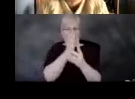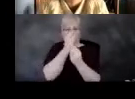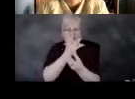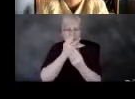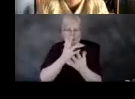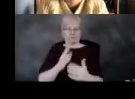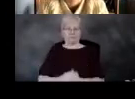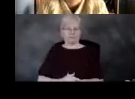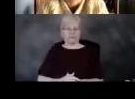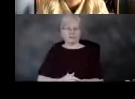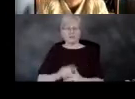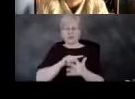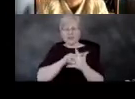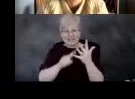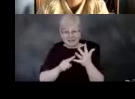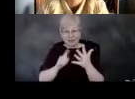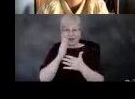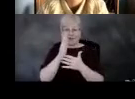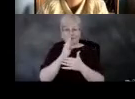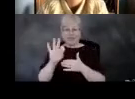these features will help 17:26:50 make that possible. That is obviously